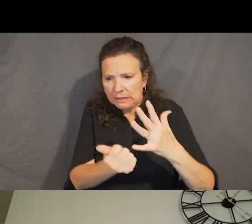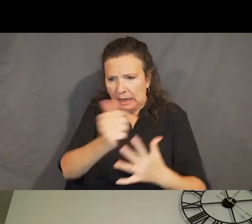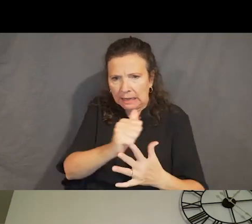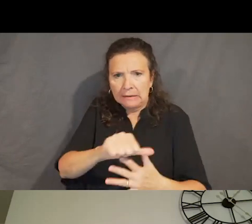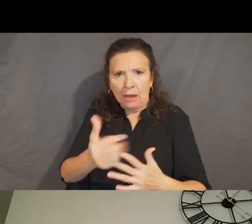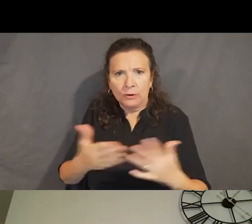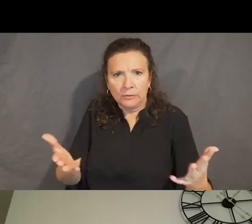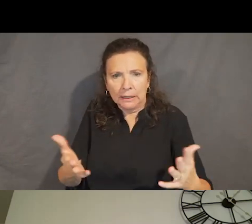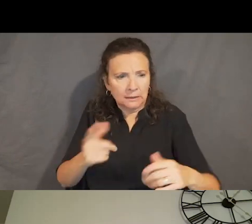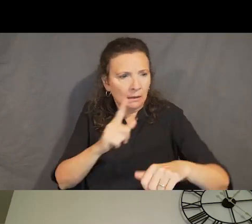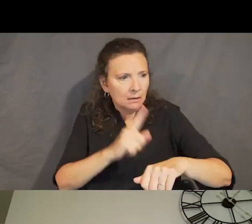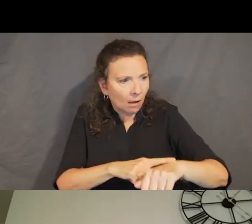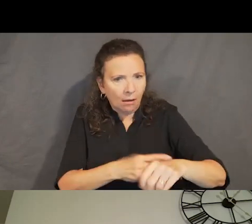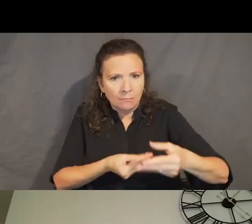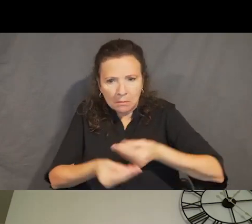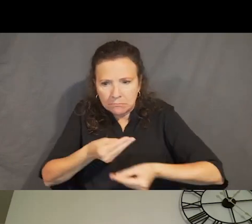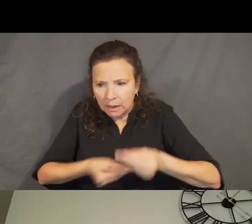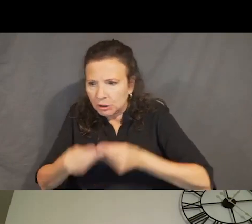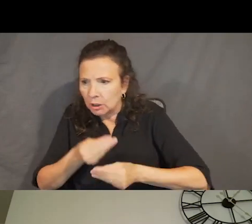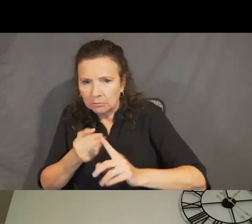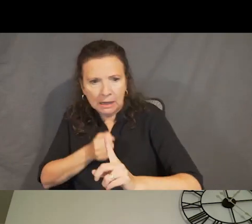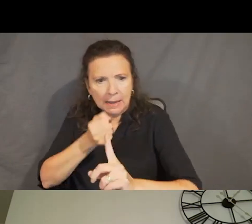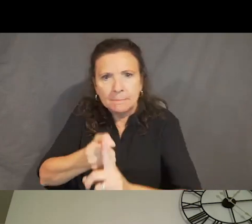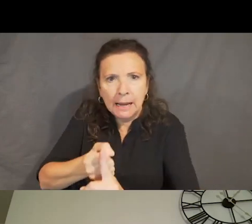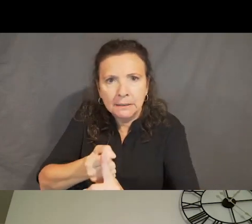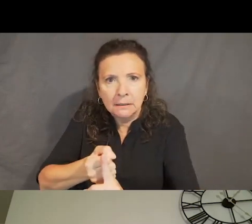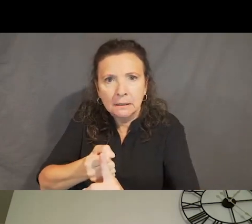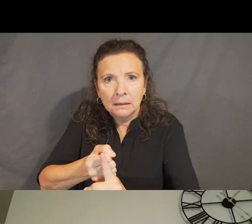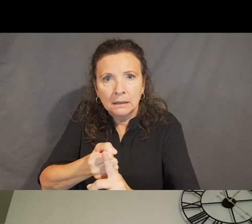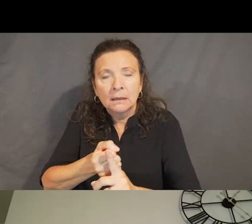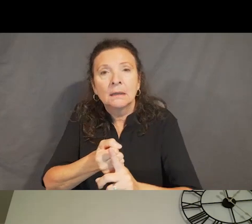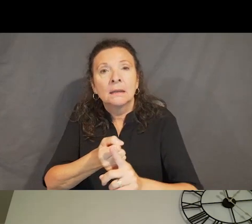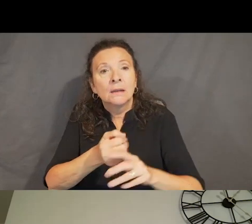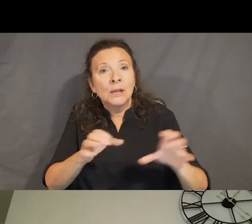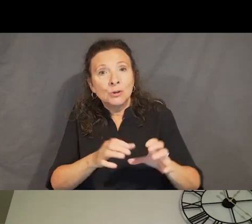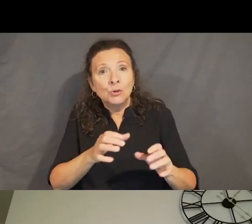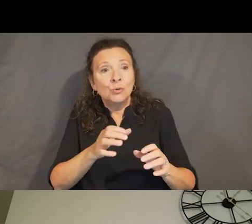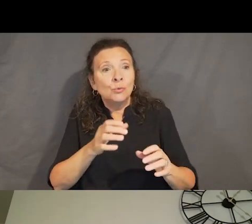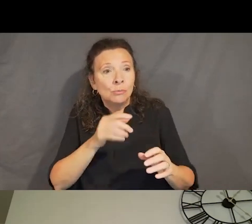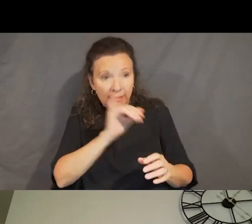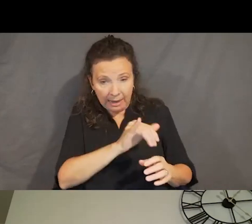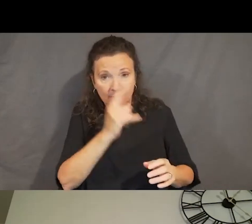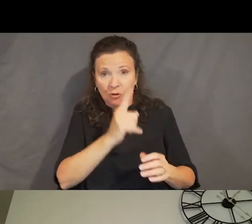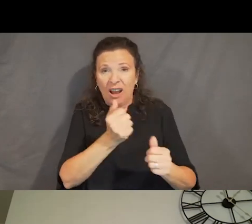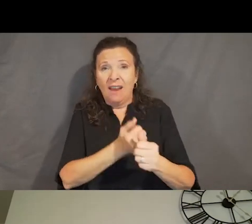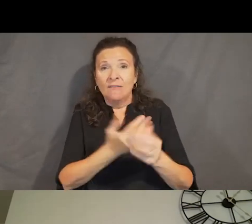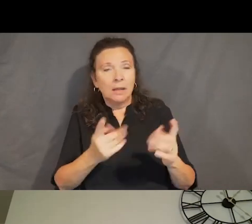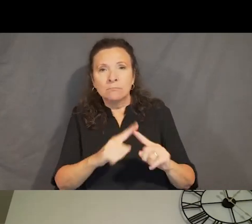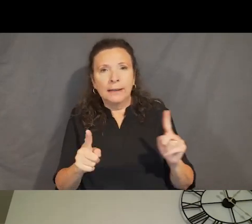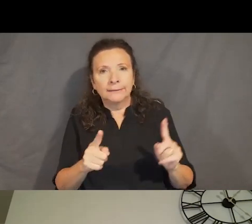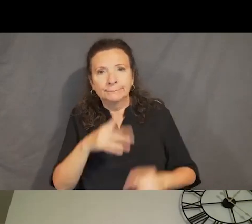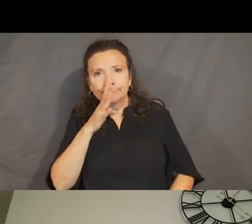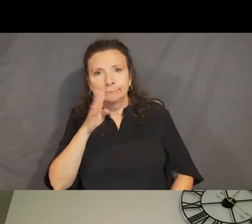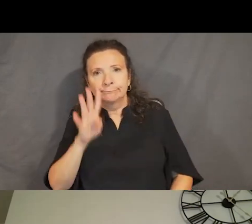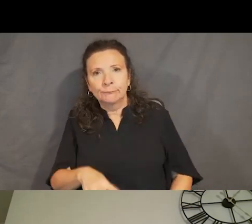budget, impact, and they do that for everything else except accessibility. So, I'd like to have